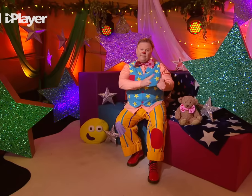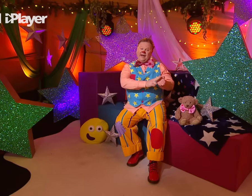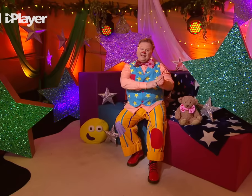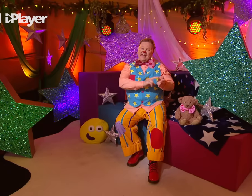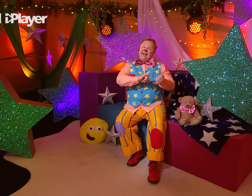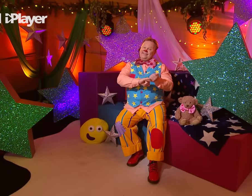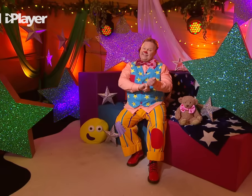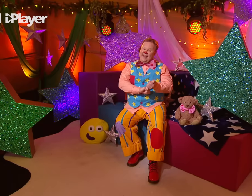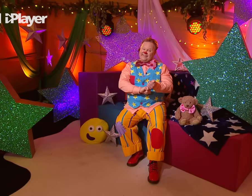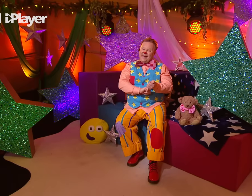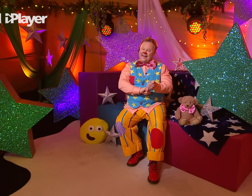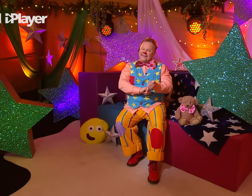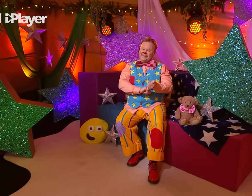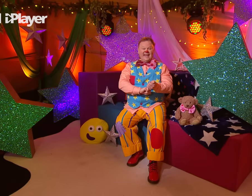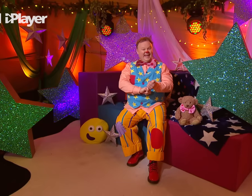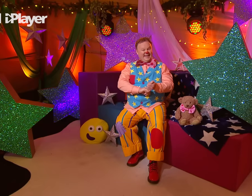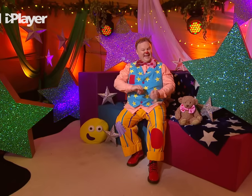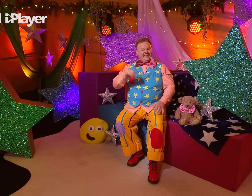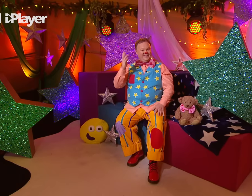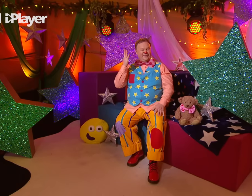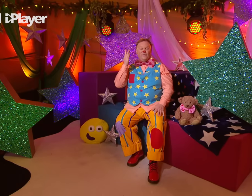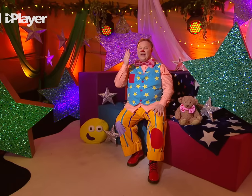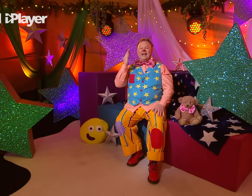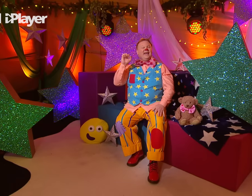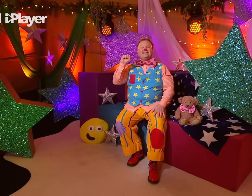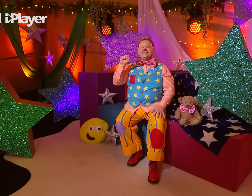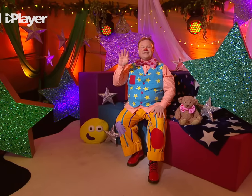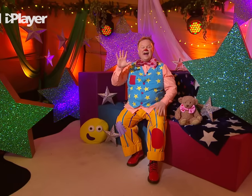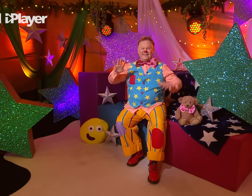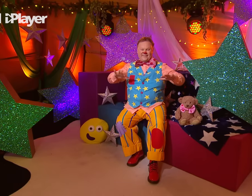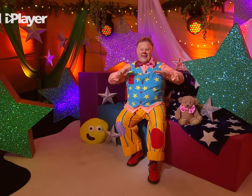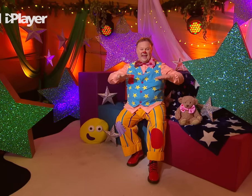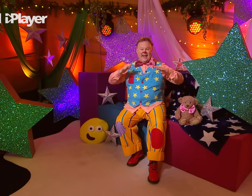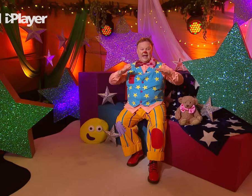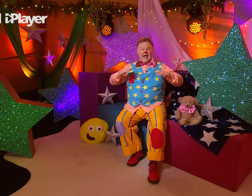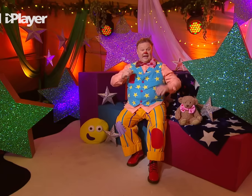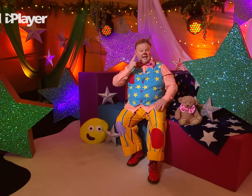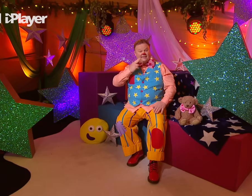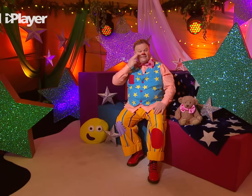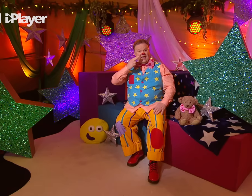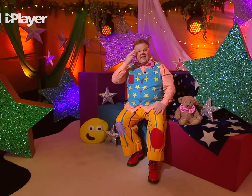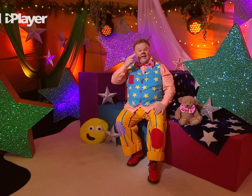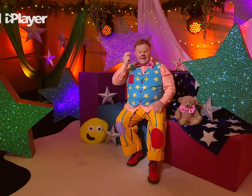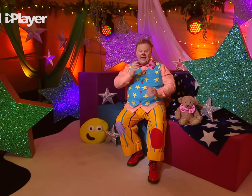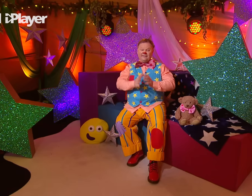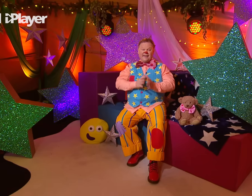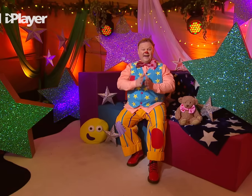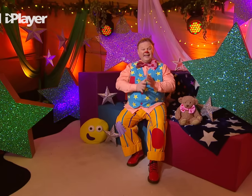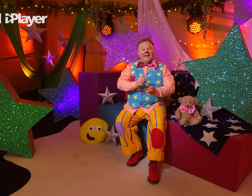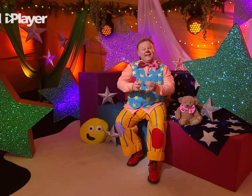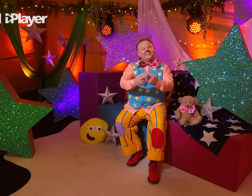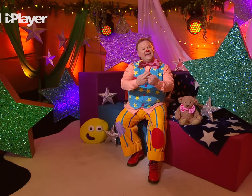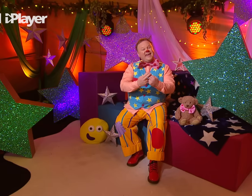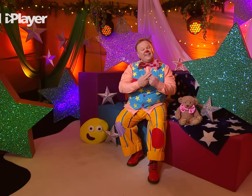by nicola slater get your twinkly stars ready and let's sing and sign together